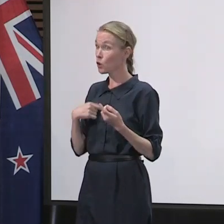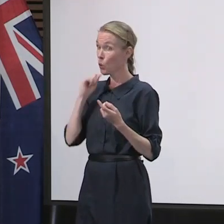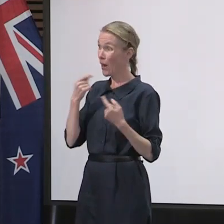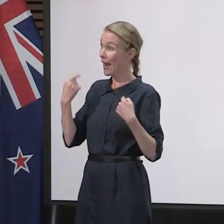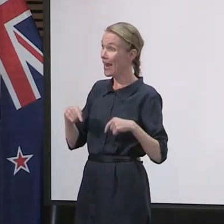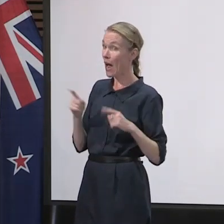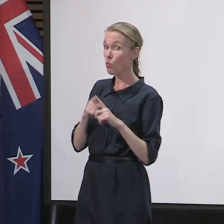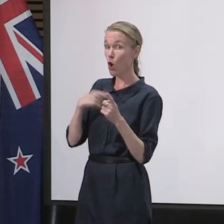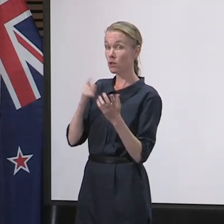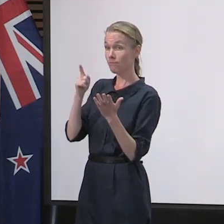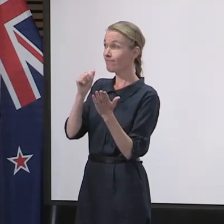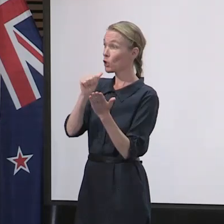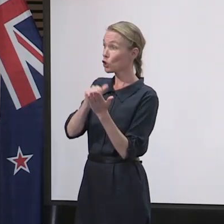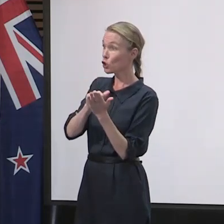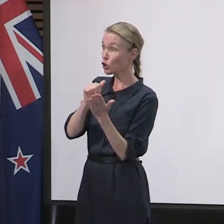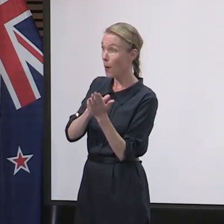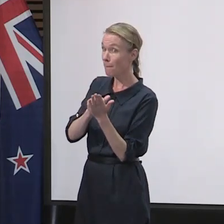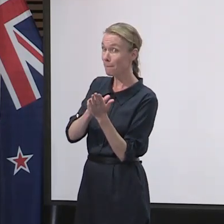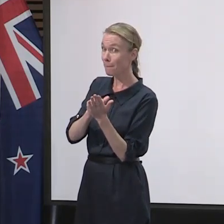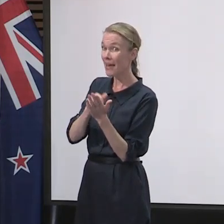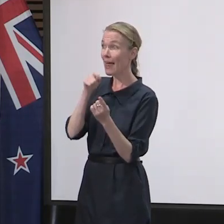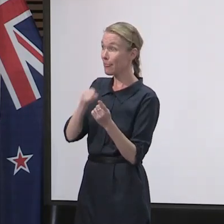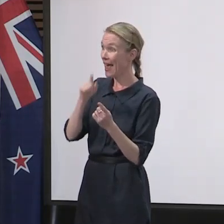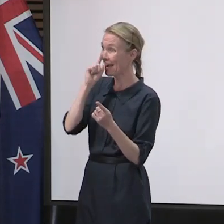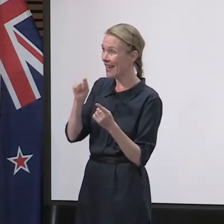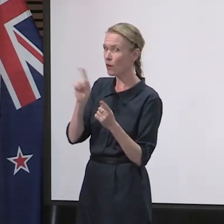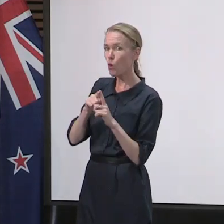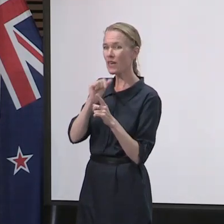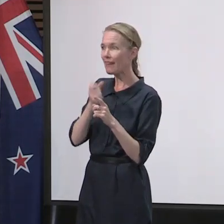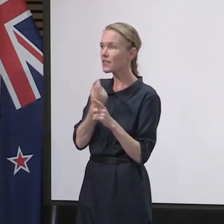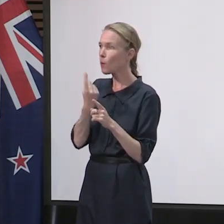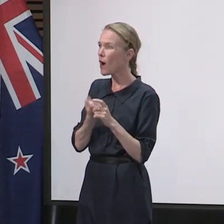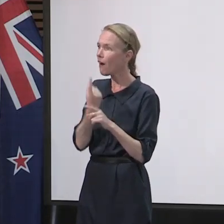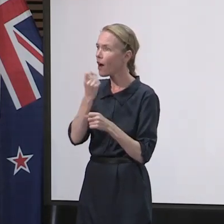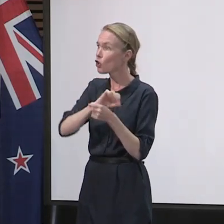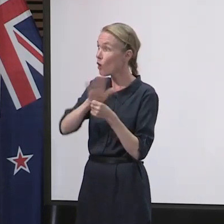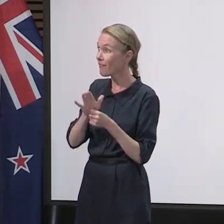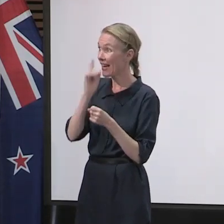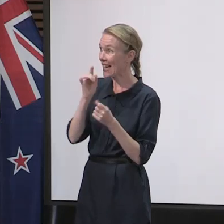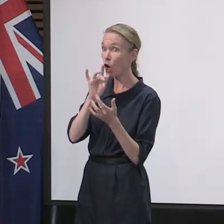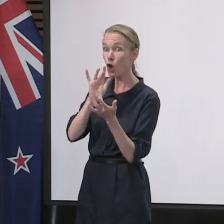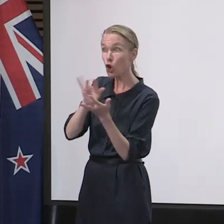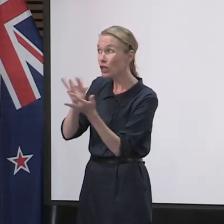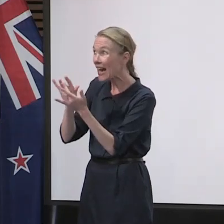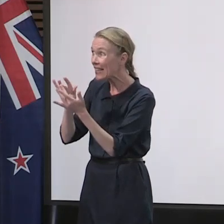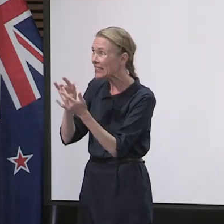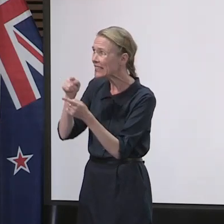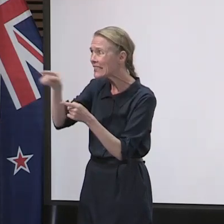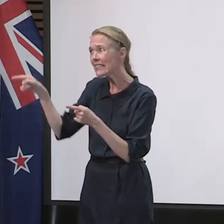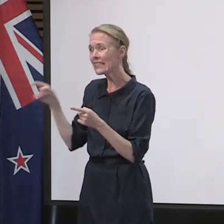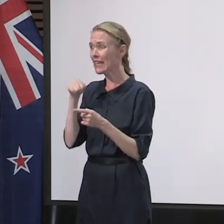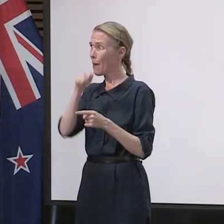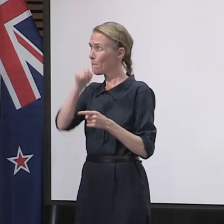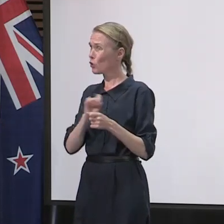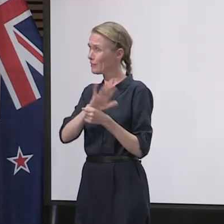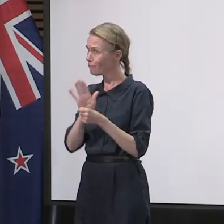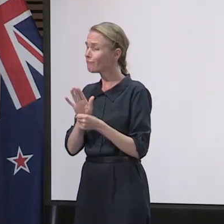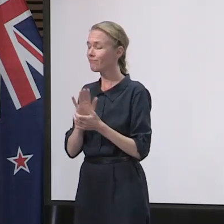to check in places, would you